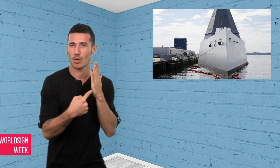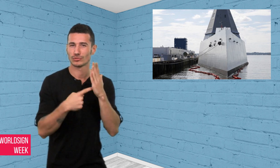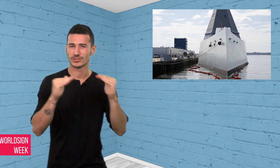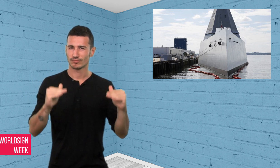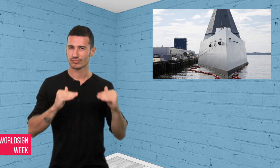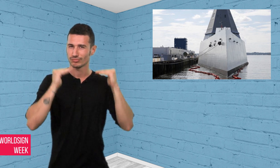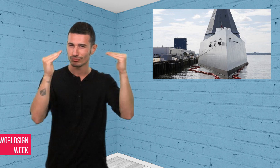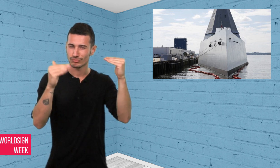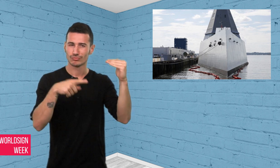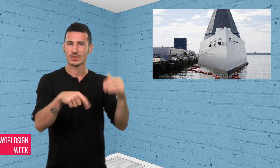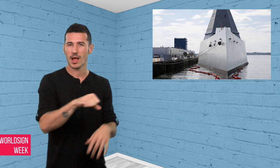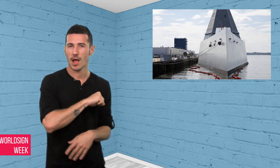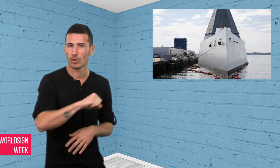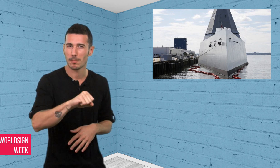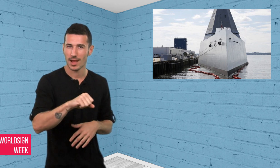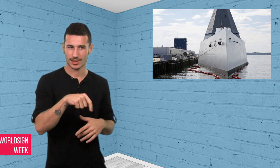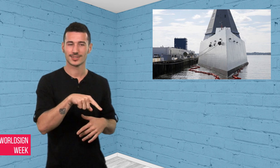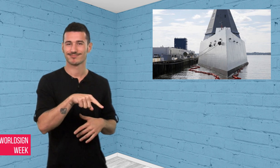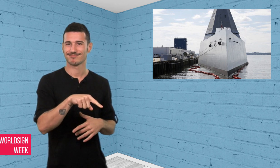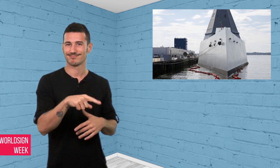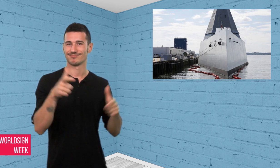and advanced technology.